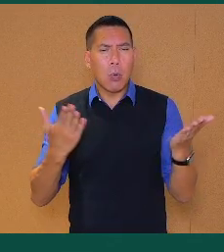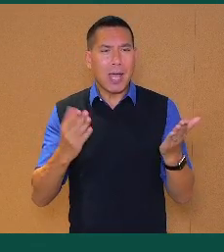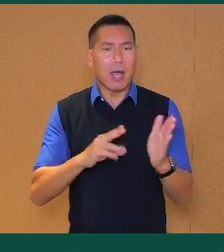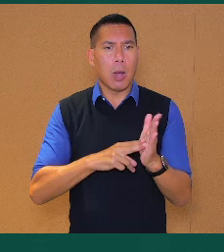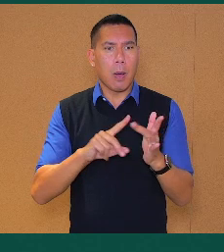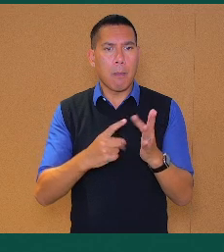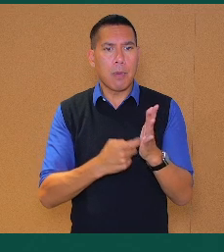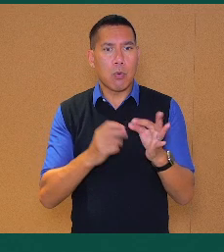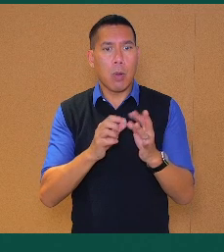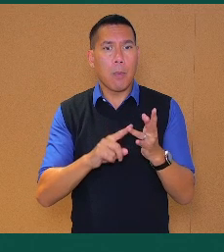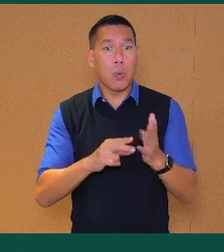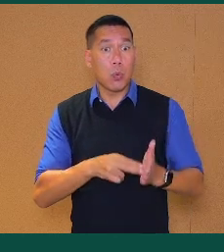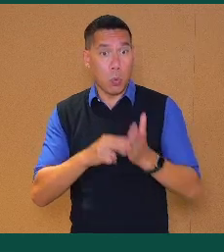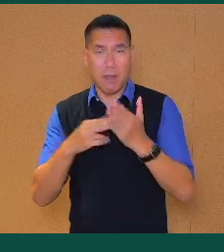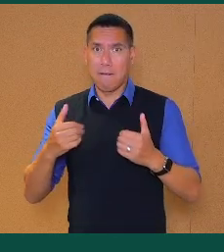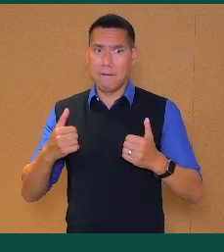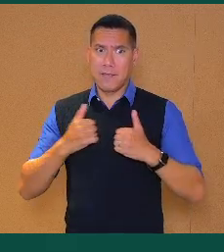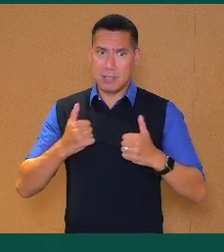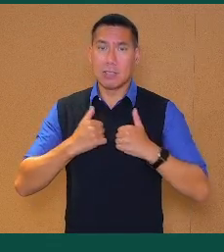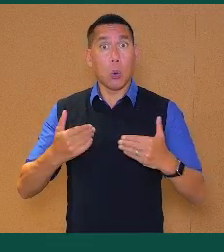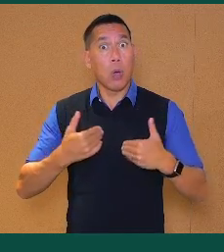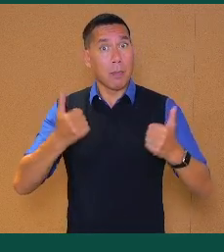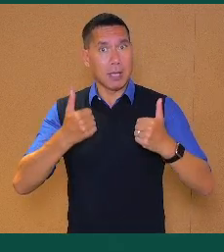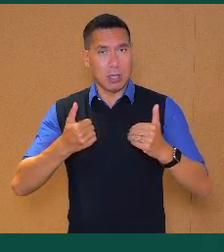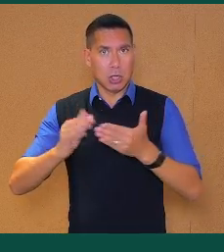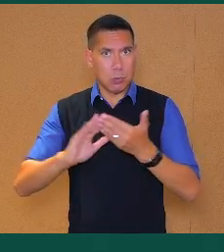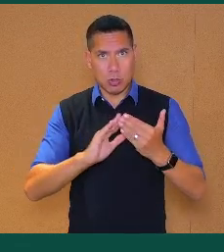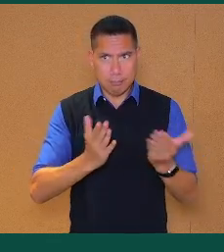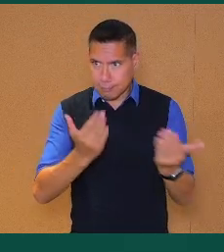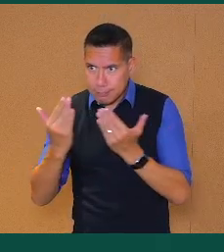In the small rural town of Mirboo North, BooFIIT was a fitness and wellbeing community that enabled social connection, physical activity and wellness to the participants in group